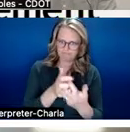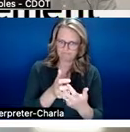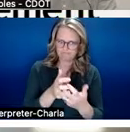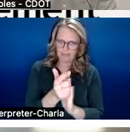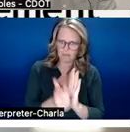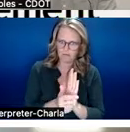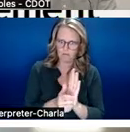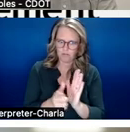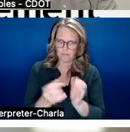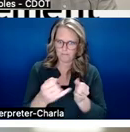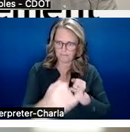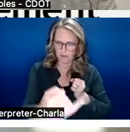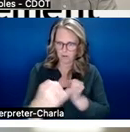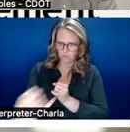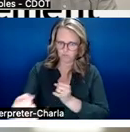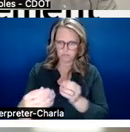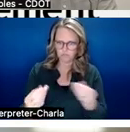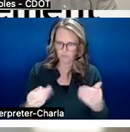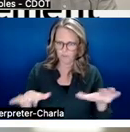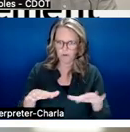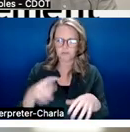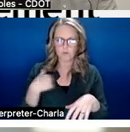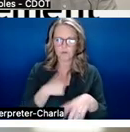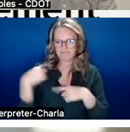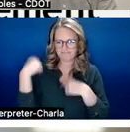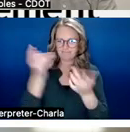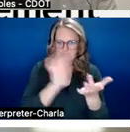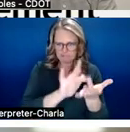and we have been reaching out to property owners about that.